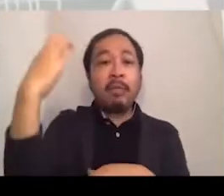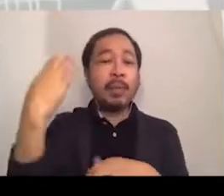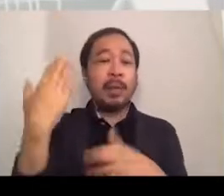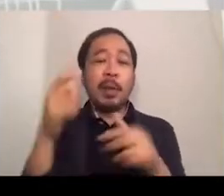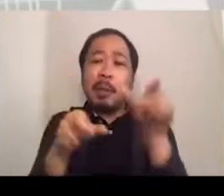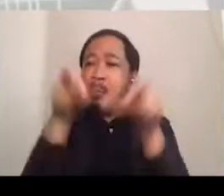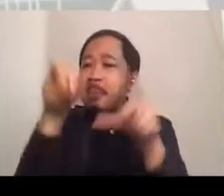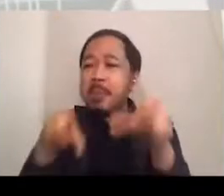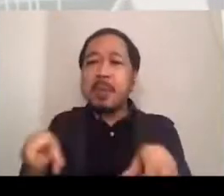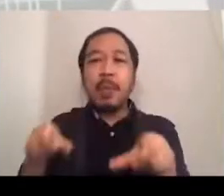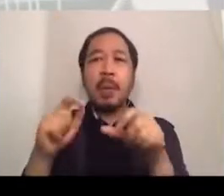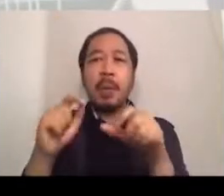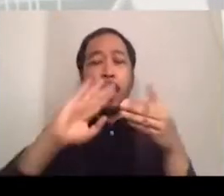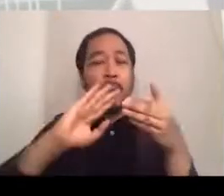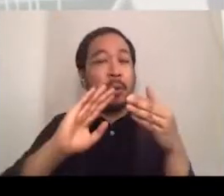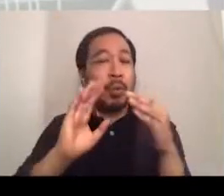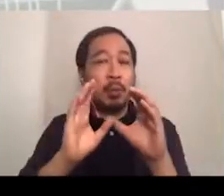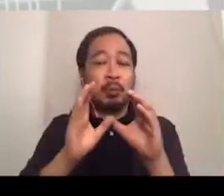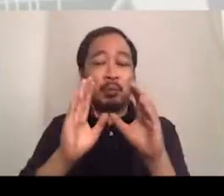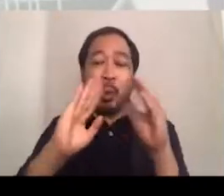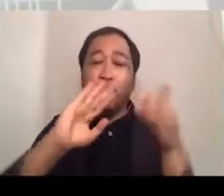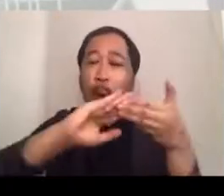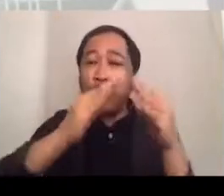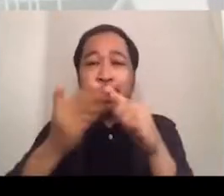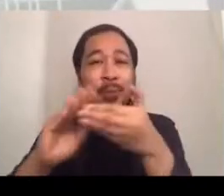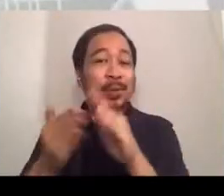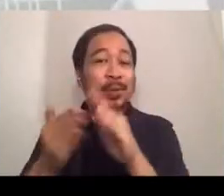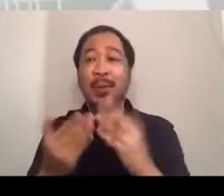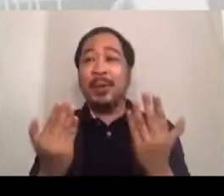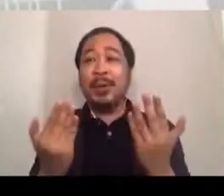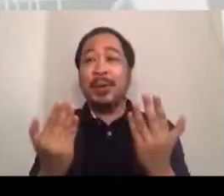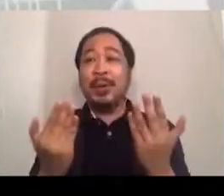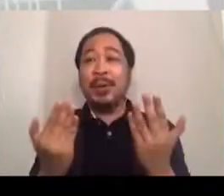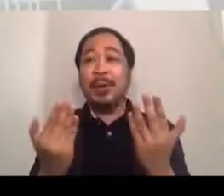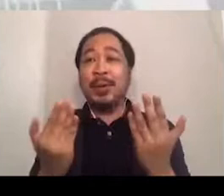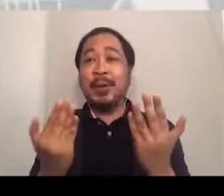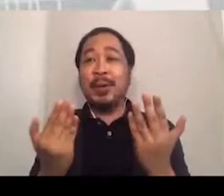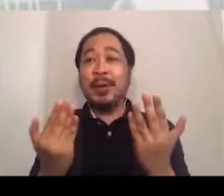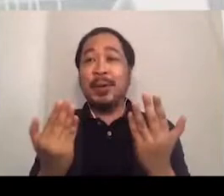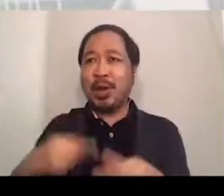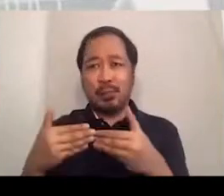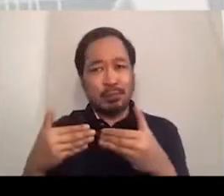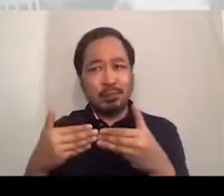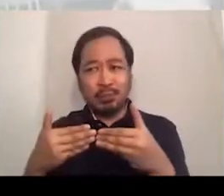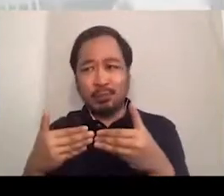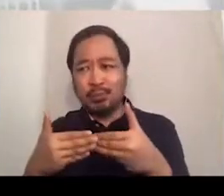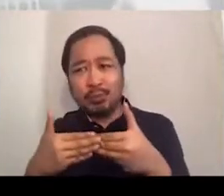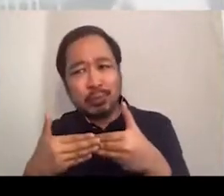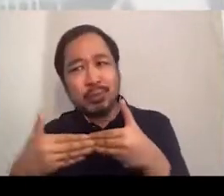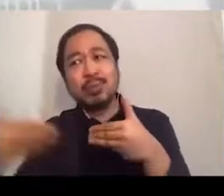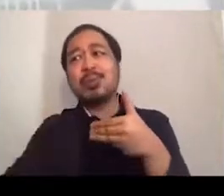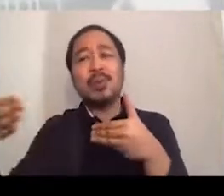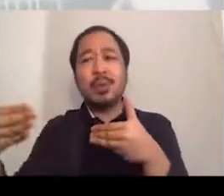China is a bit ahead of most of our countries on the COVID-19 and your experience there, especially the whole-of-nation approach